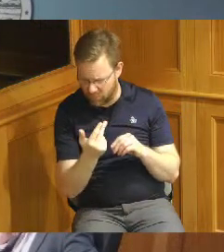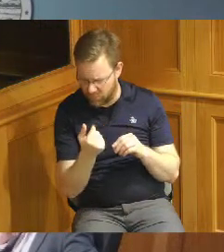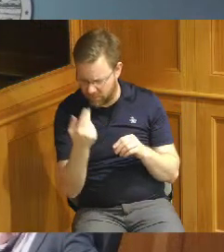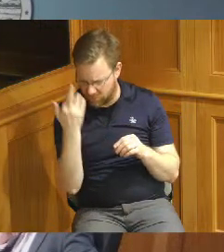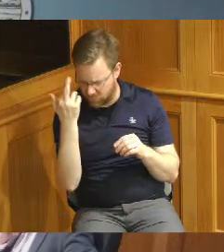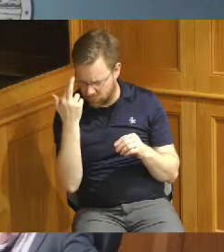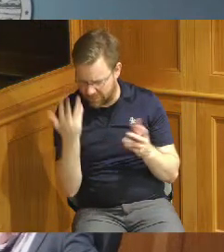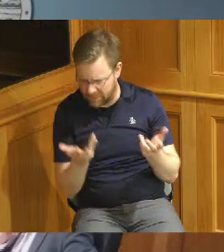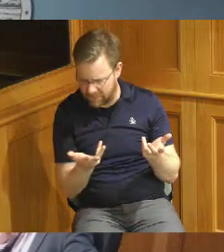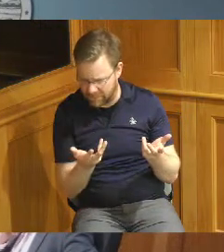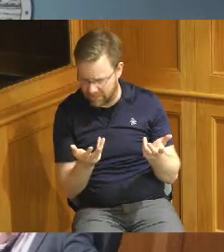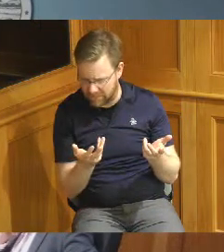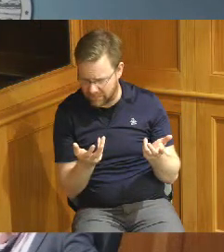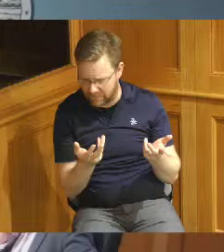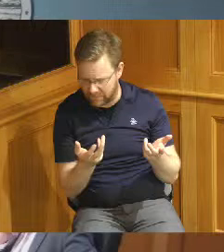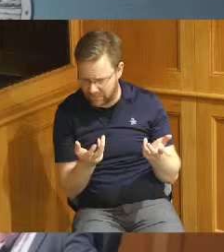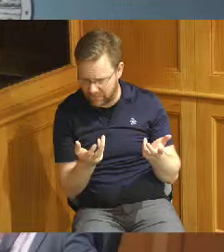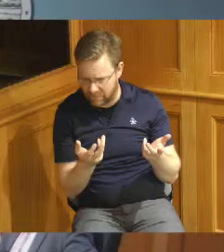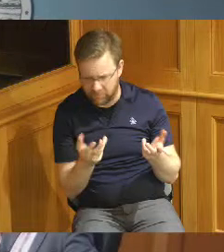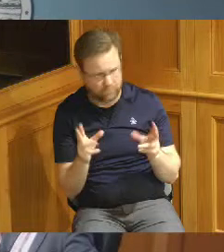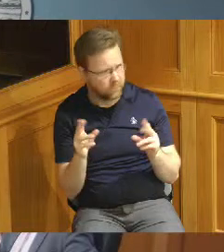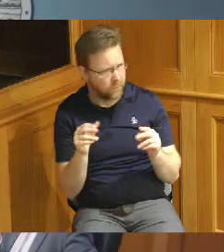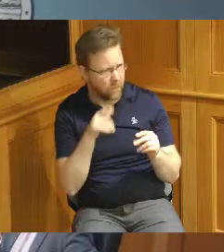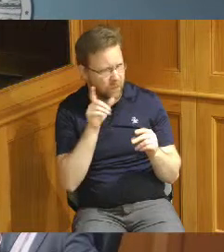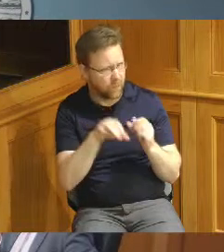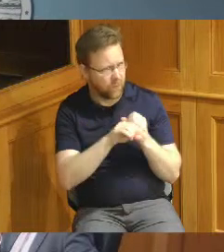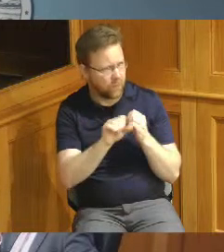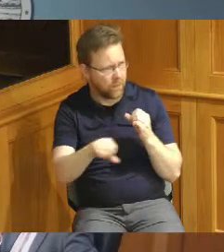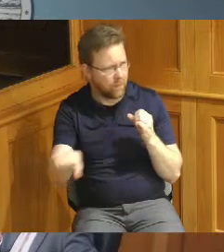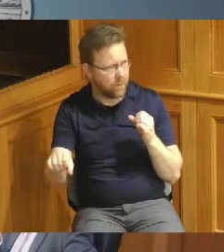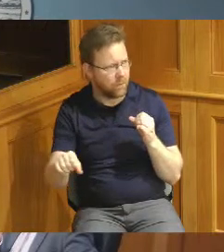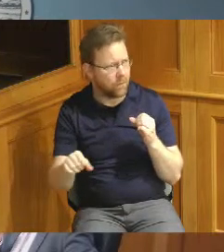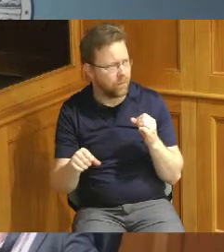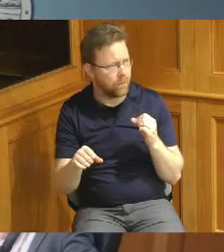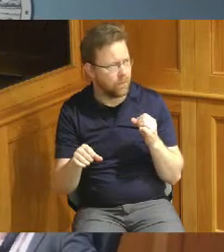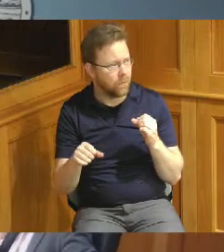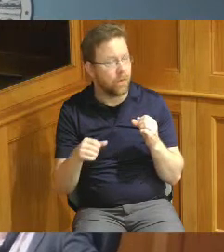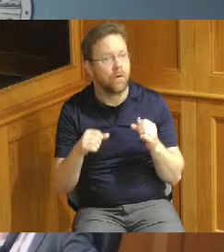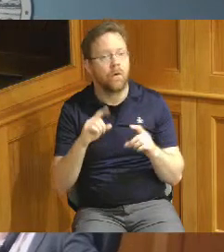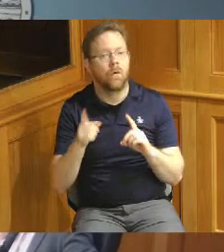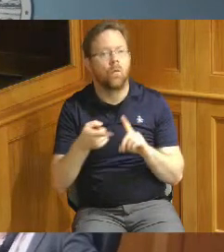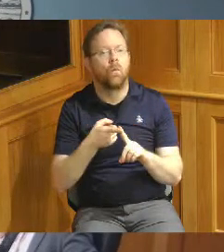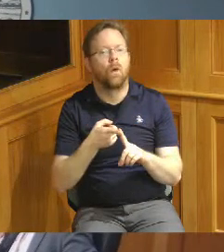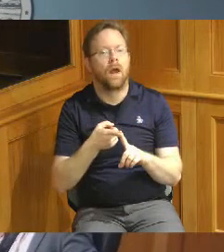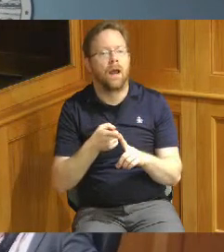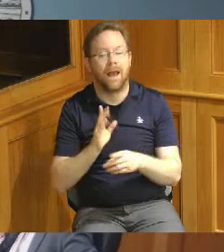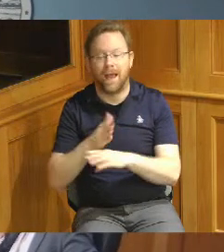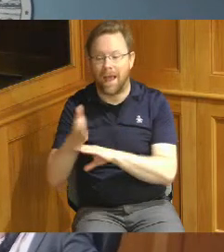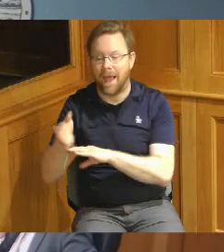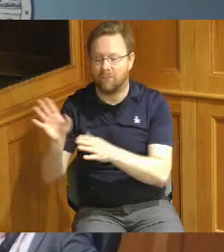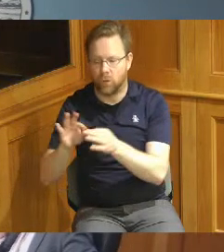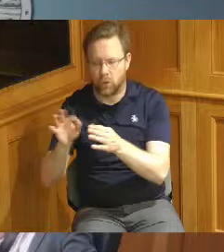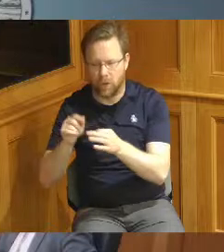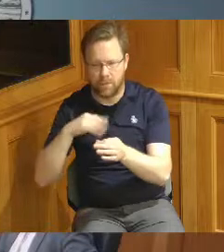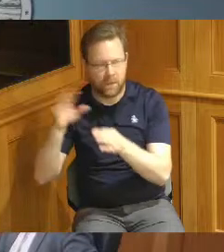Commissioner Reece (Commissioner Reece) yes (Leslie Hervey) Commissioner Driehaus (Commissioner Driehaus) yes (Leslie Hervey) Commissioner Summerow Dumas (Commissioner Dumas) yes (Commissioner Reece) Mr Aluotto consent (Administrator Aluotto)